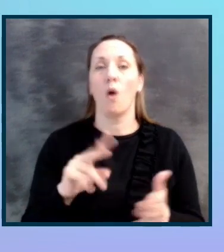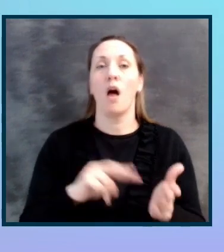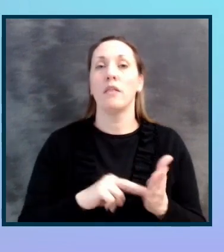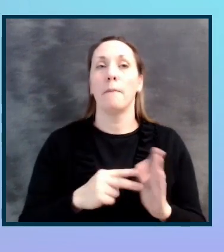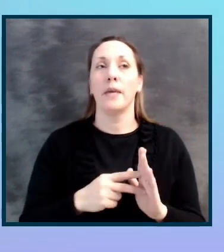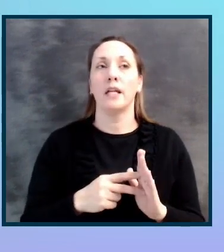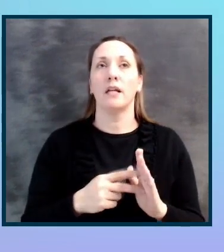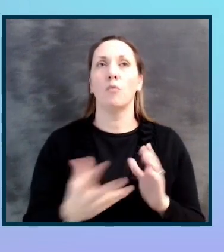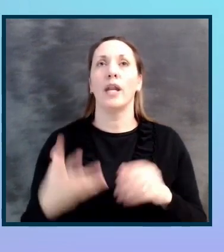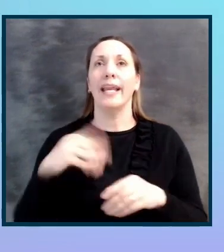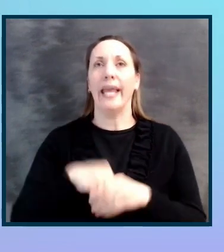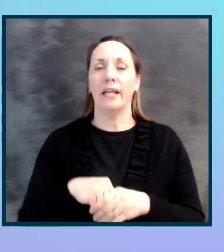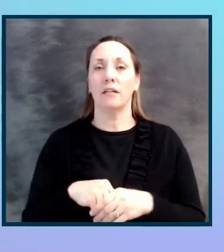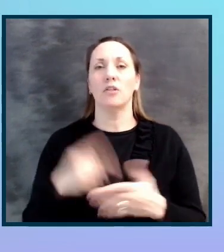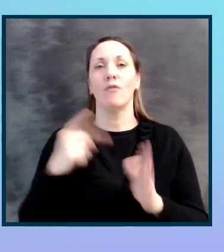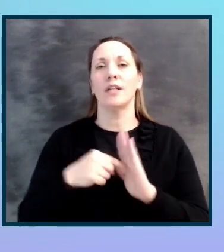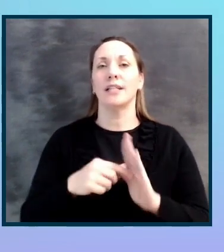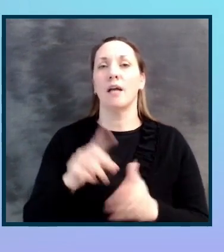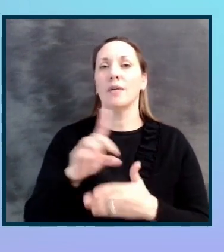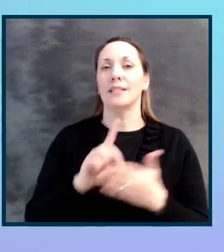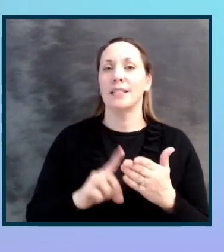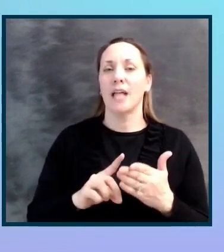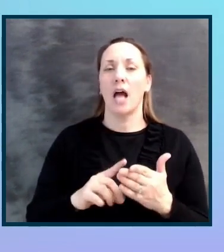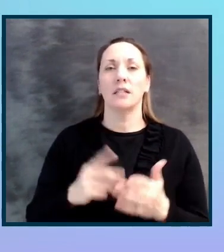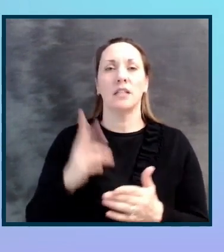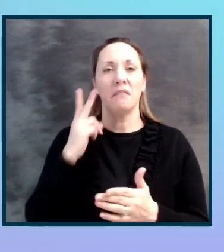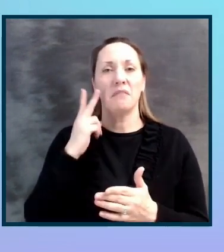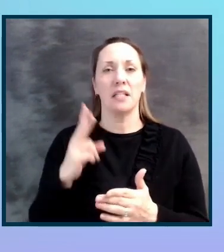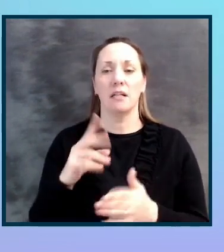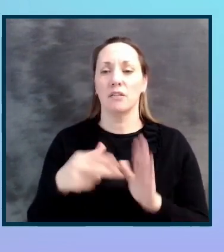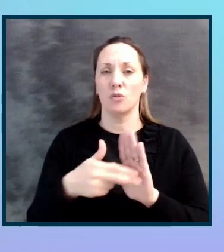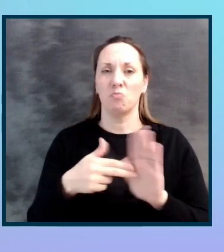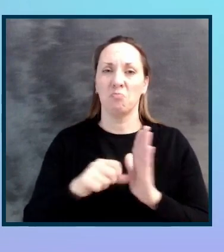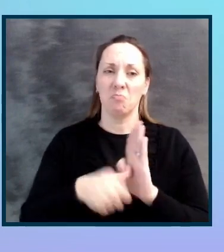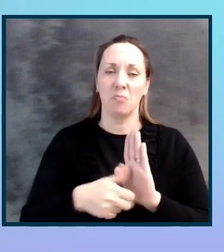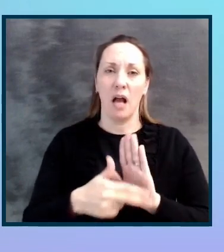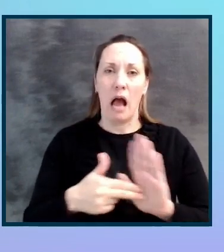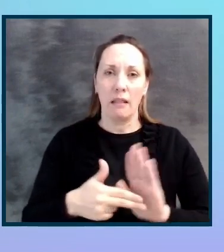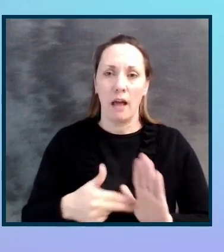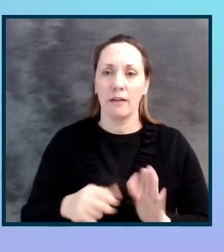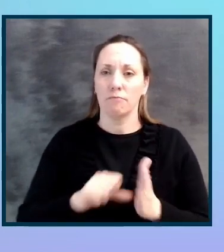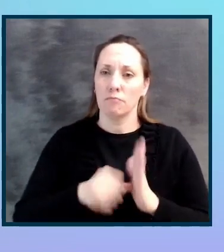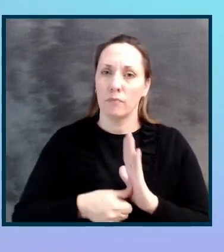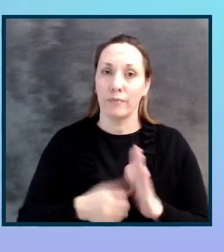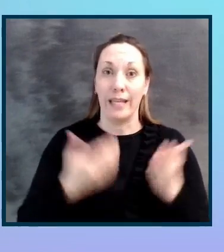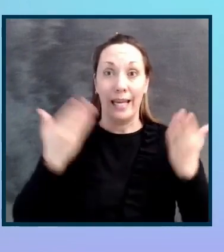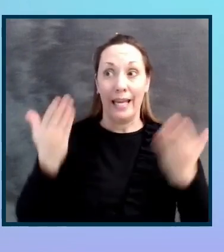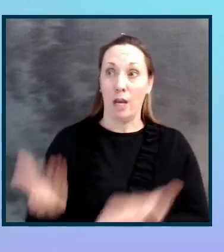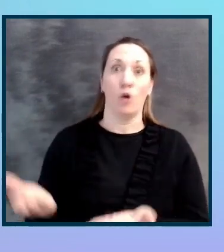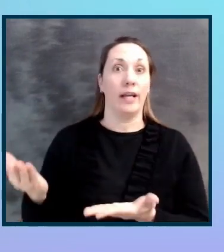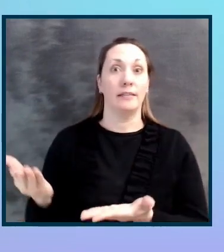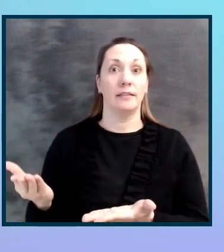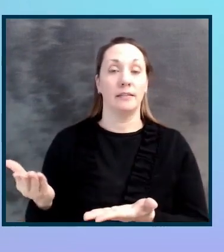So for example, design docs I've seen basically highlight things on there and say, here is basically underline